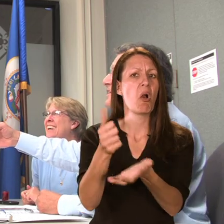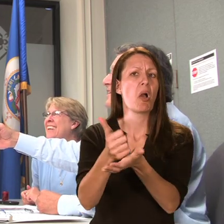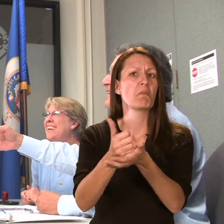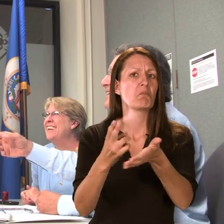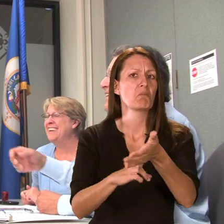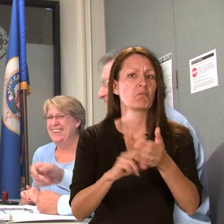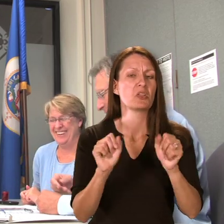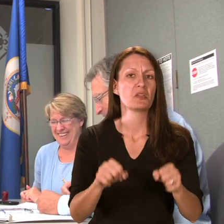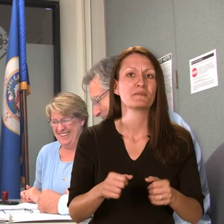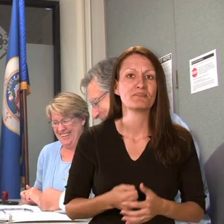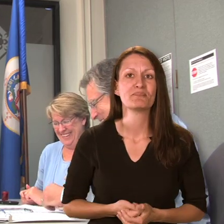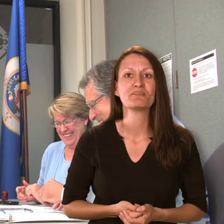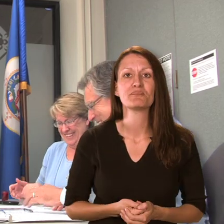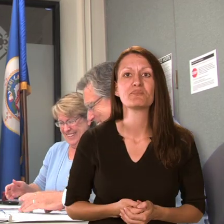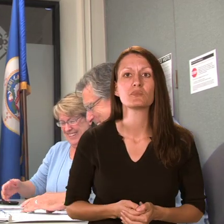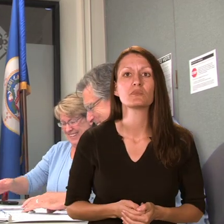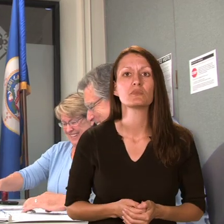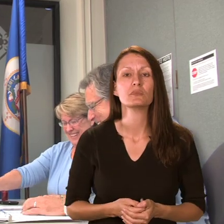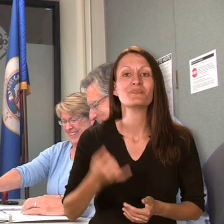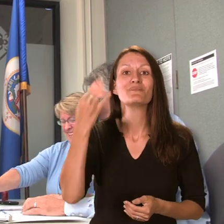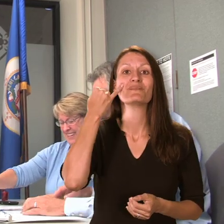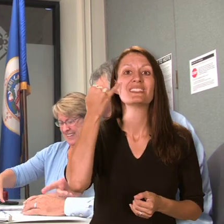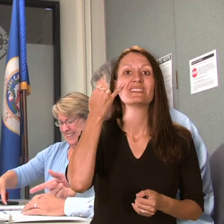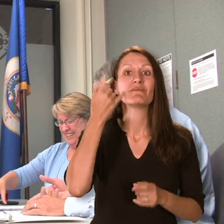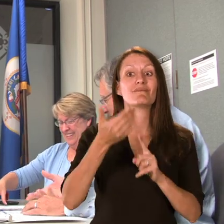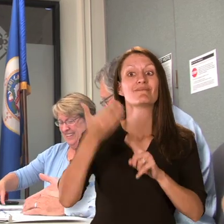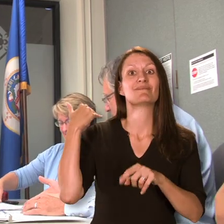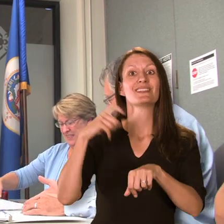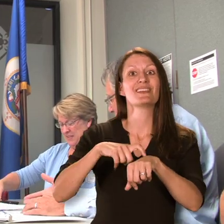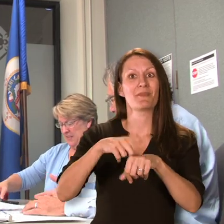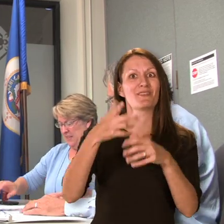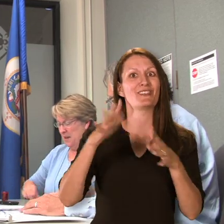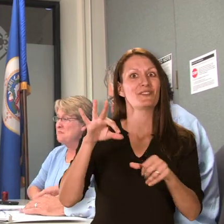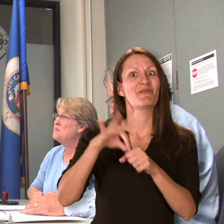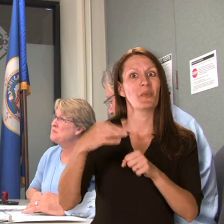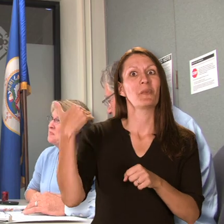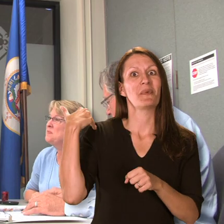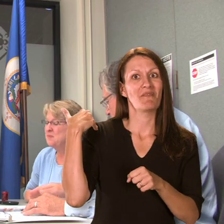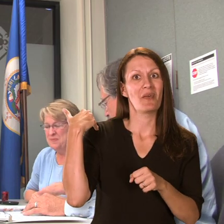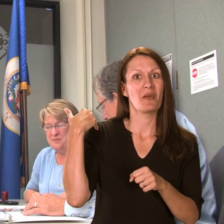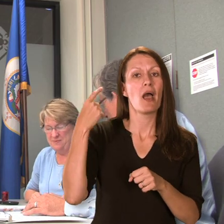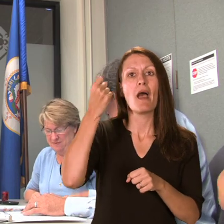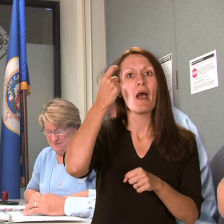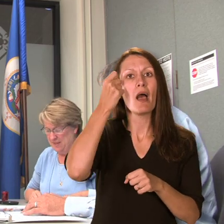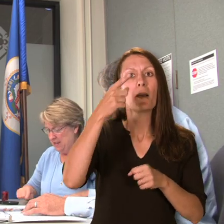an Election Judge can assist you. If you have moved to another address